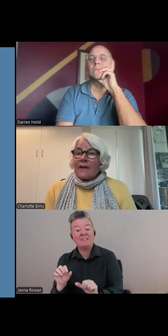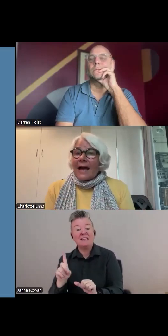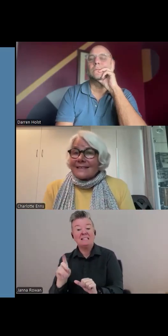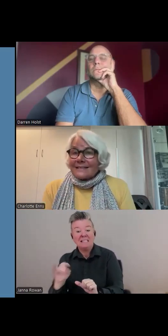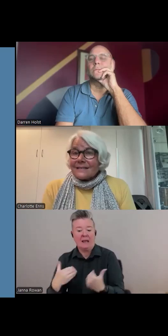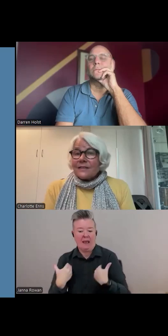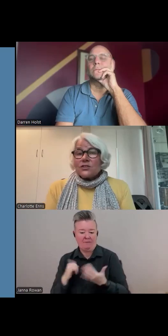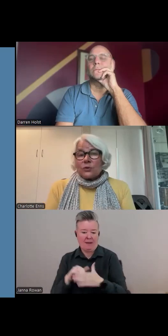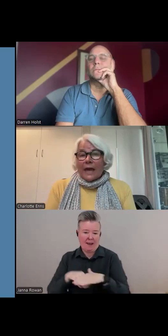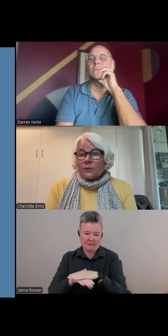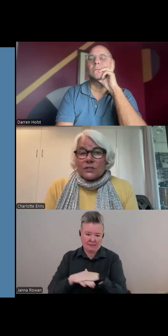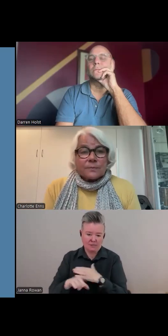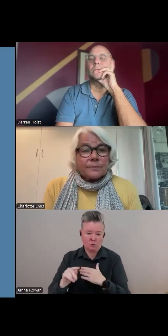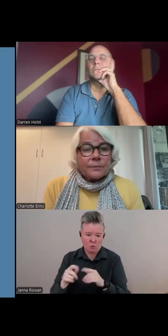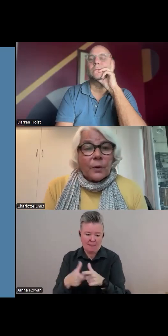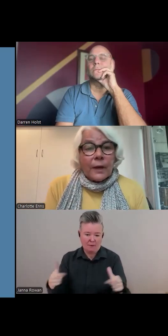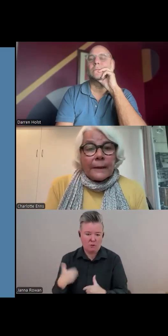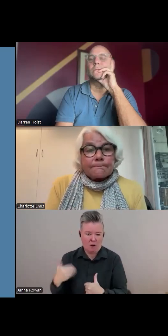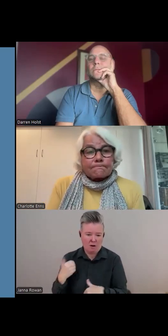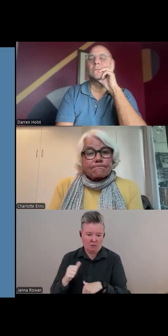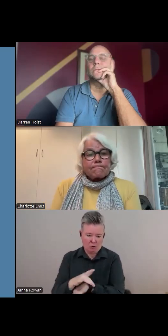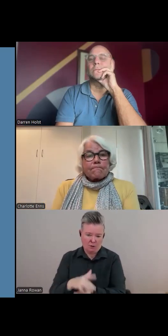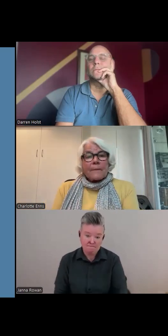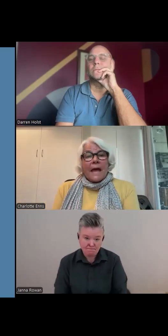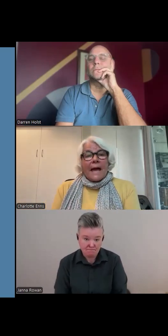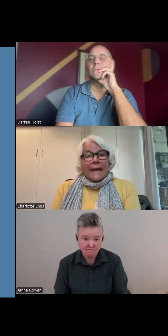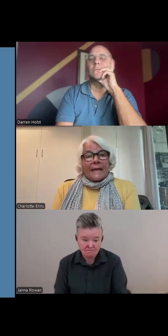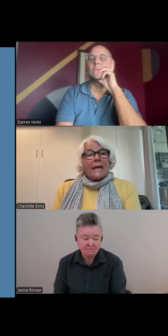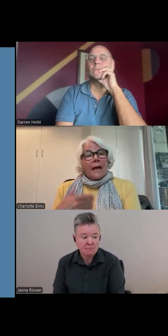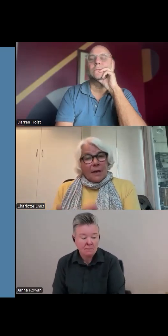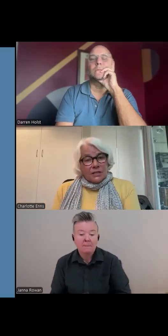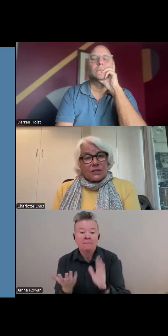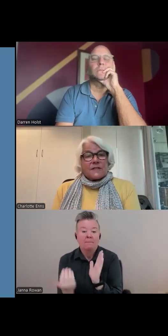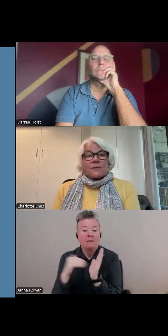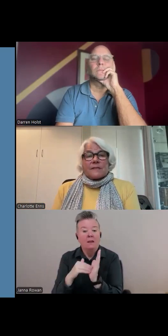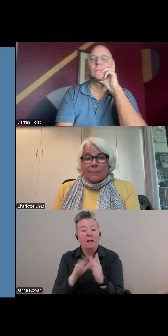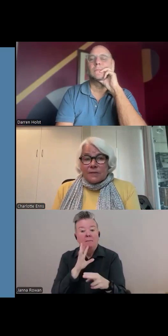access to language. Okay. Again, I mentioned, it's receptive,